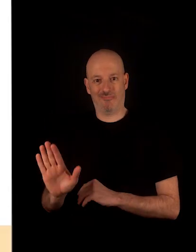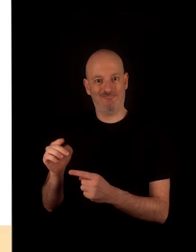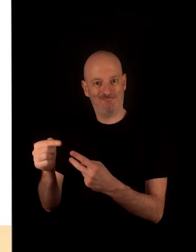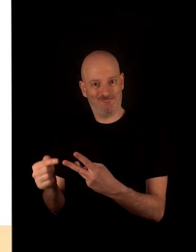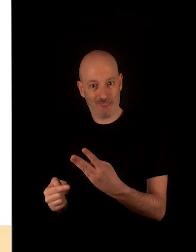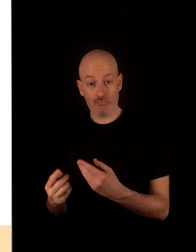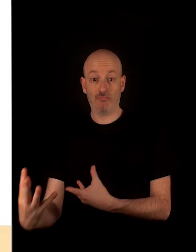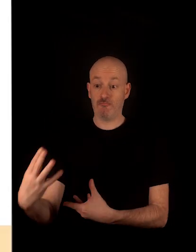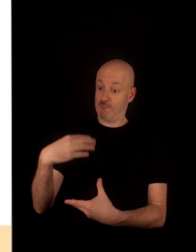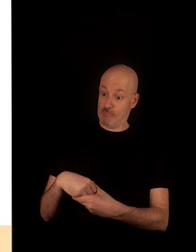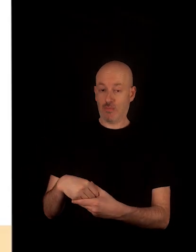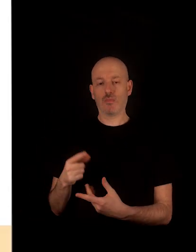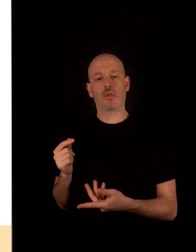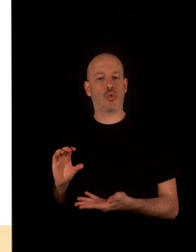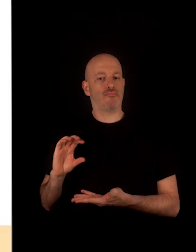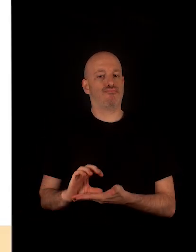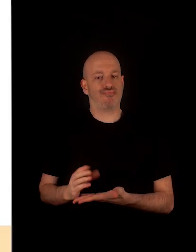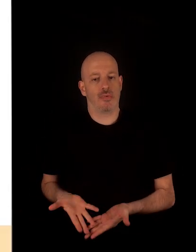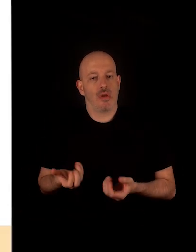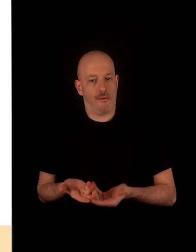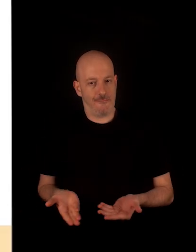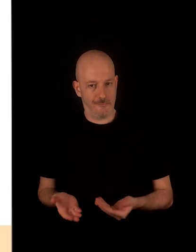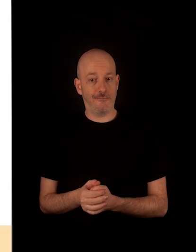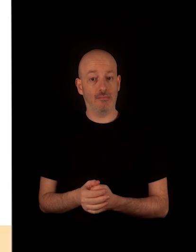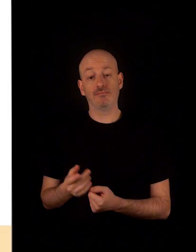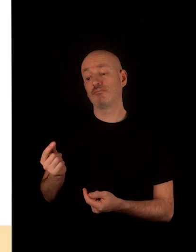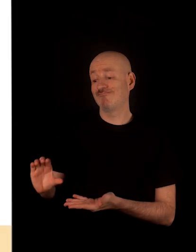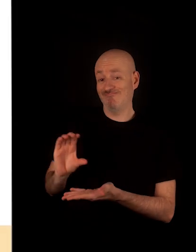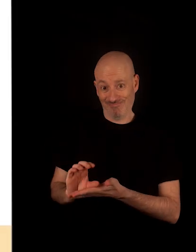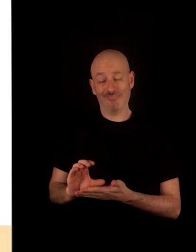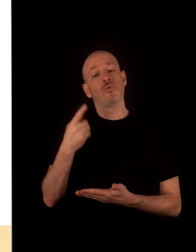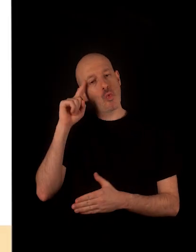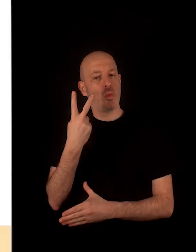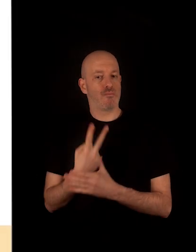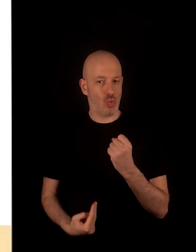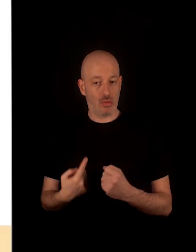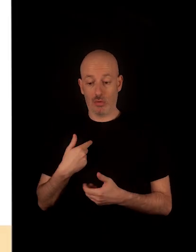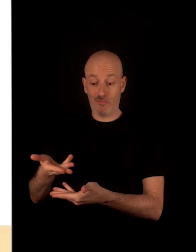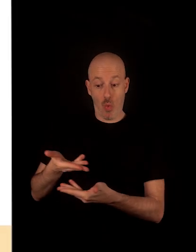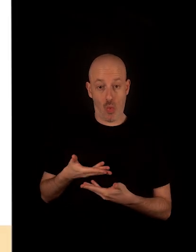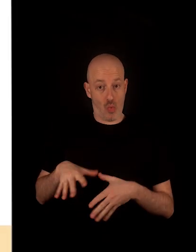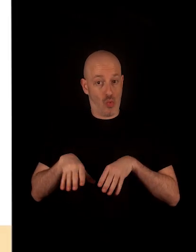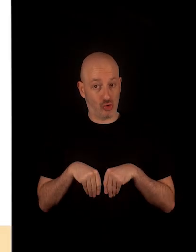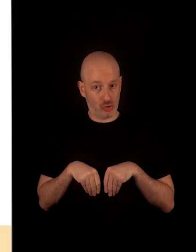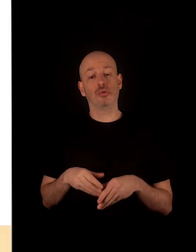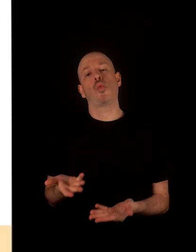or are traveling to OCT/OR destination. And this is because the tickets and the prices are most of the times